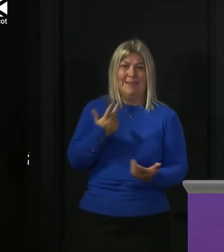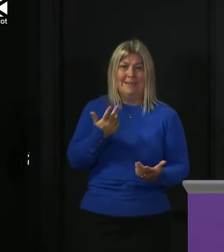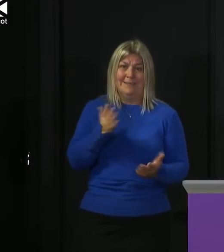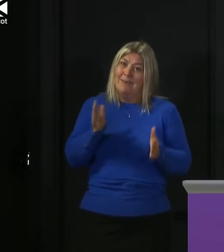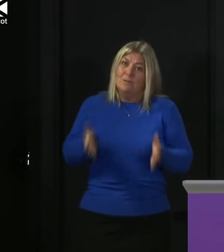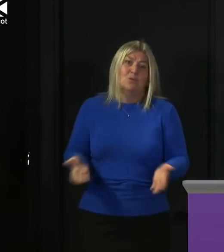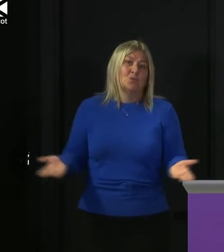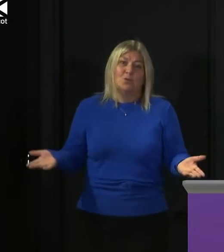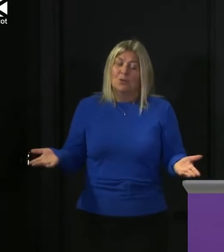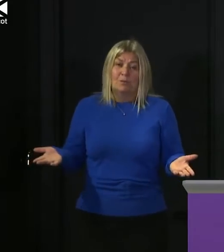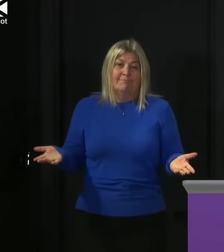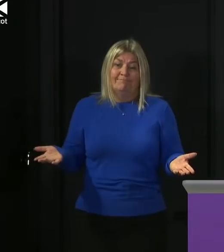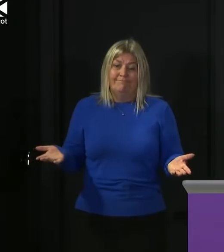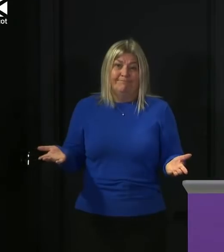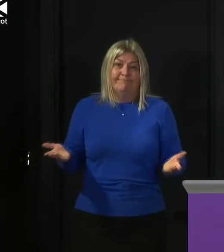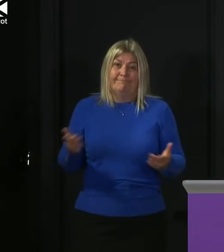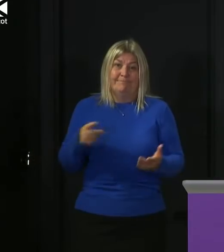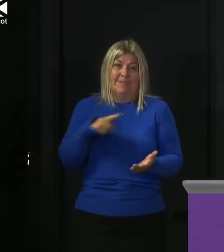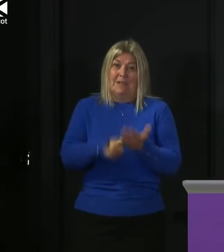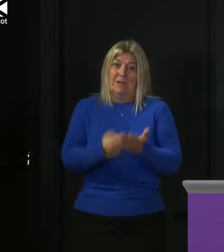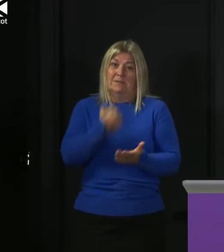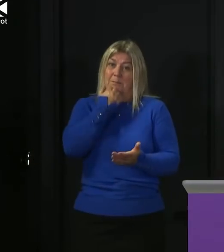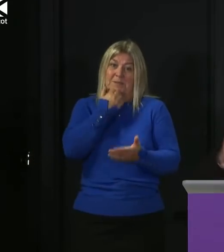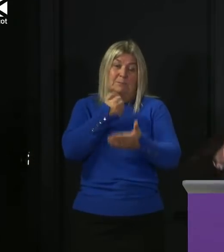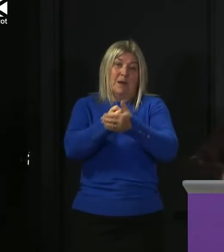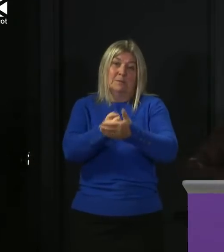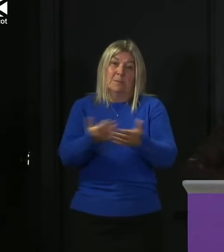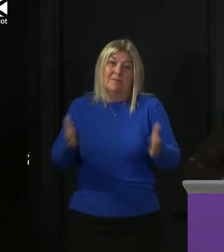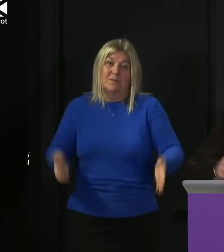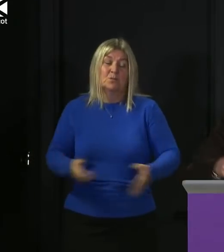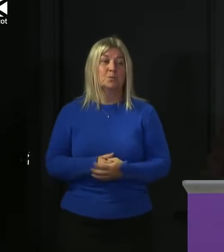going into all of these decisions. Gina Davidson from The Scotsman.